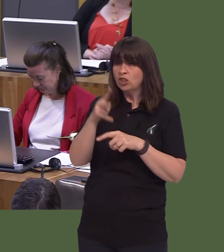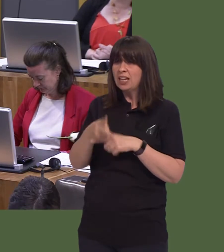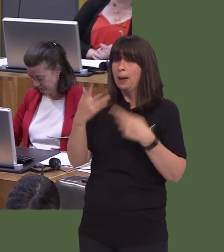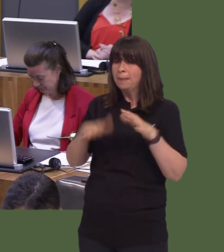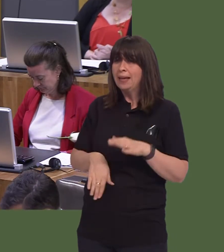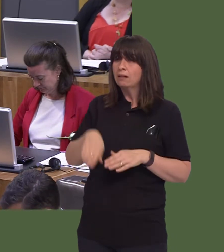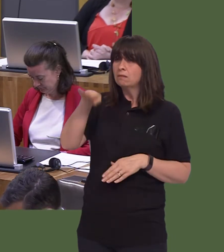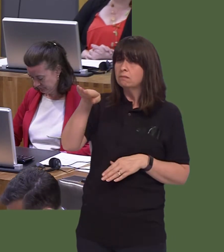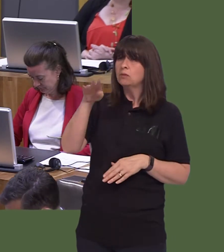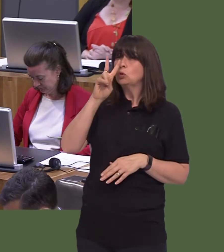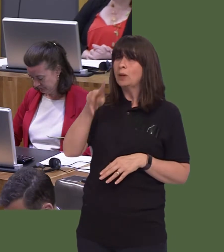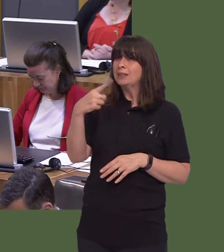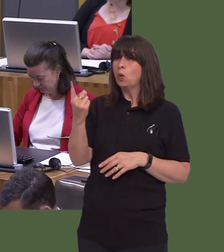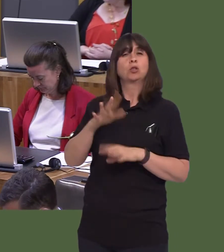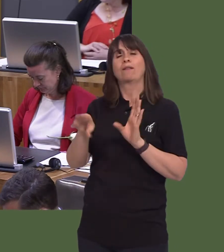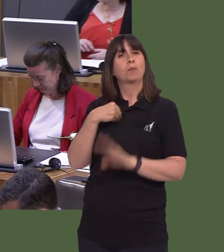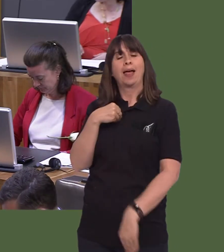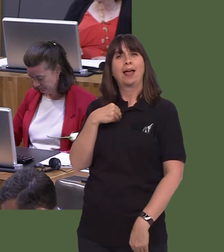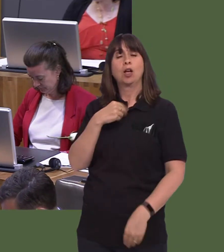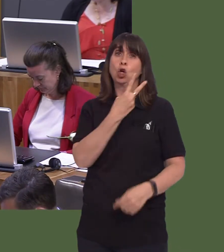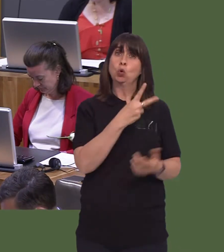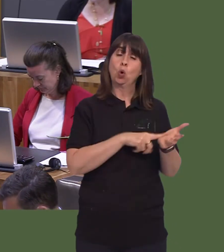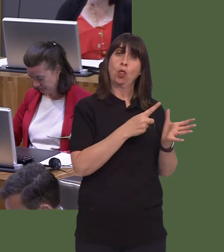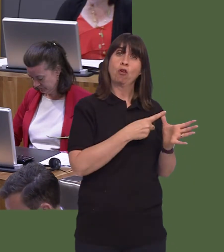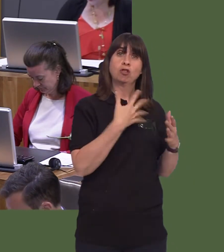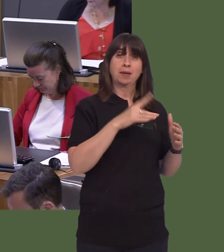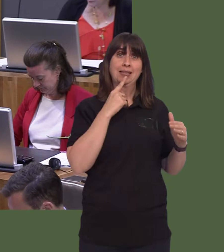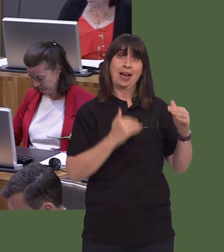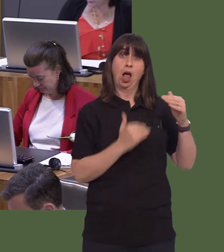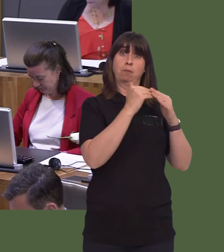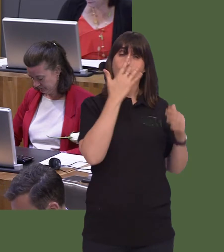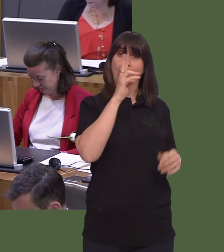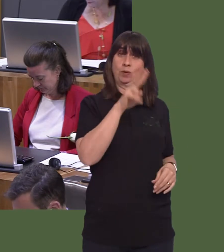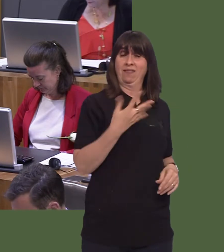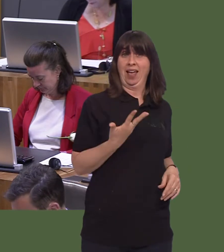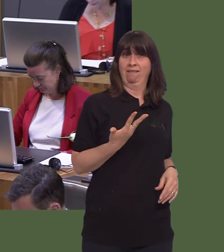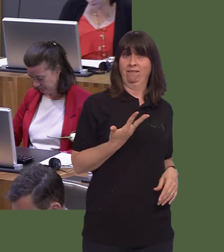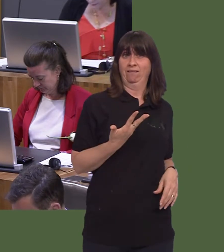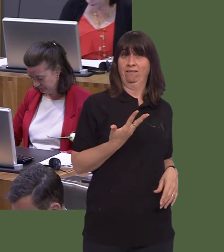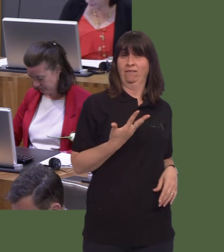Two local authorities have exempted all care leavers up to the age of 25, and three have